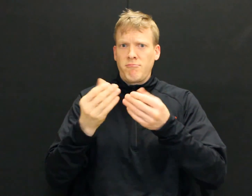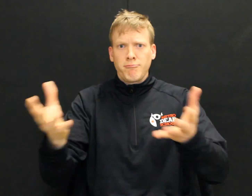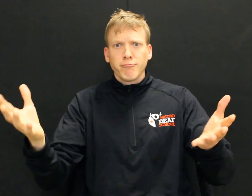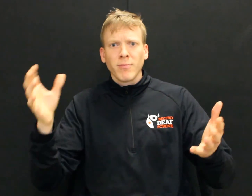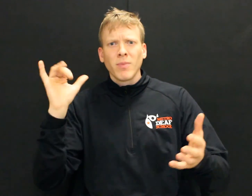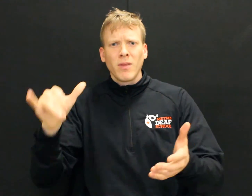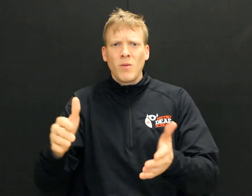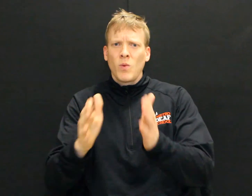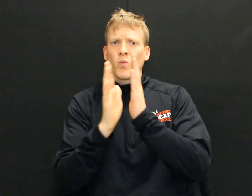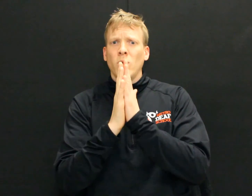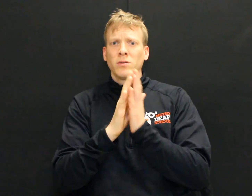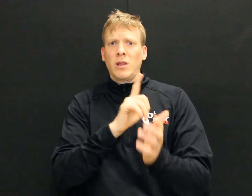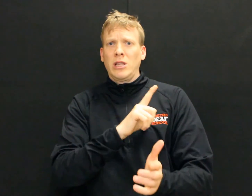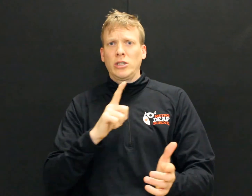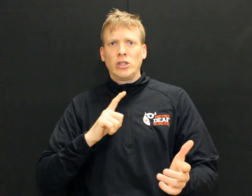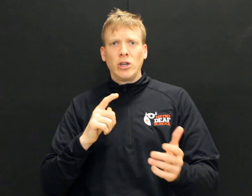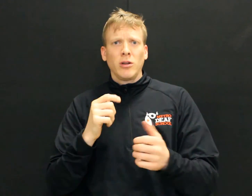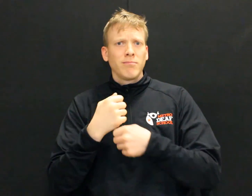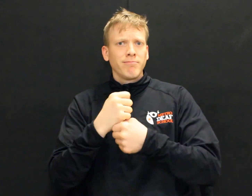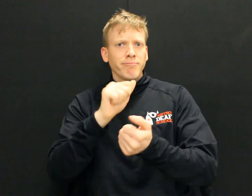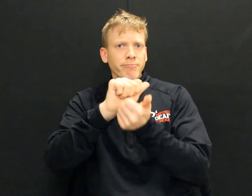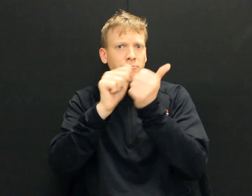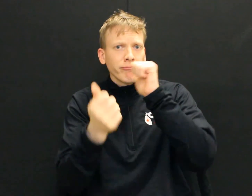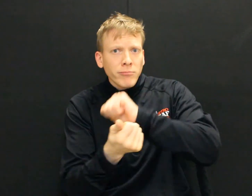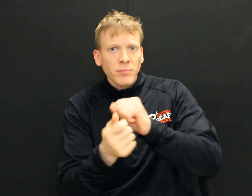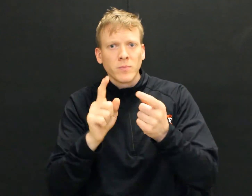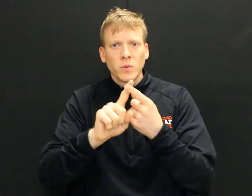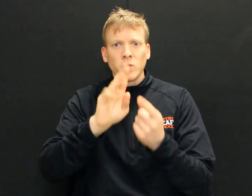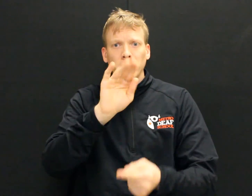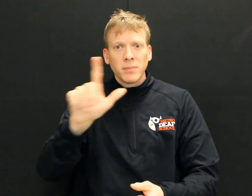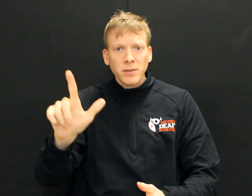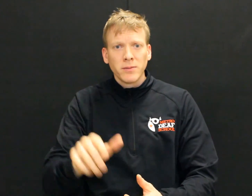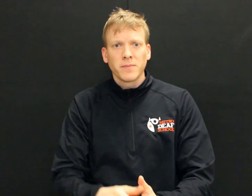that requested that the legislature make changes to the bill.